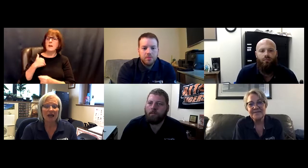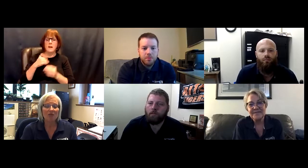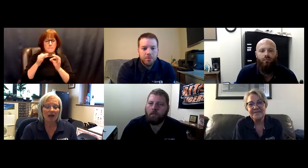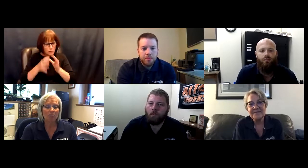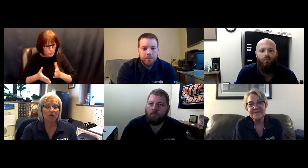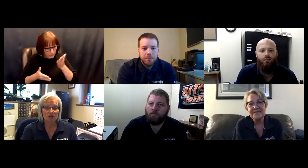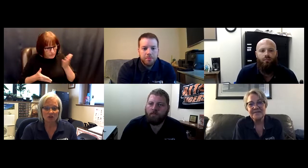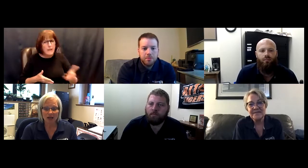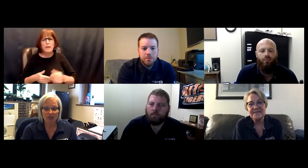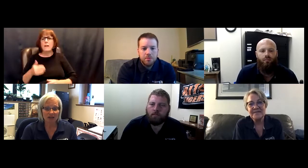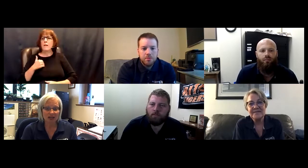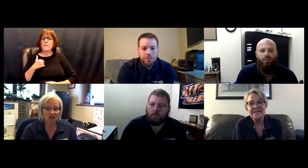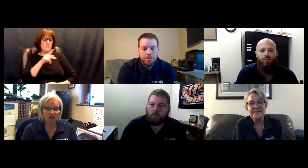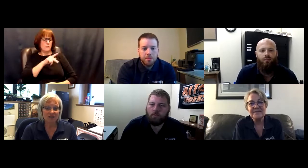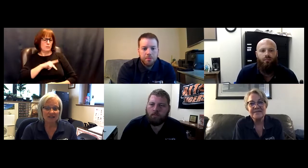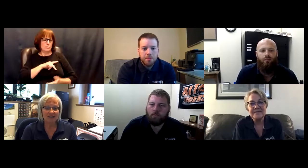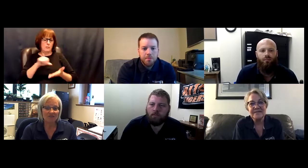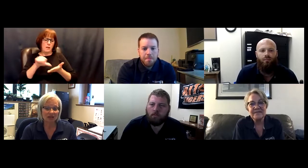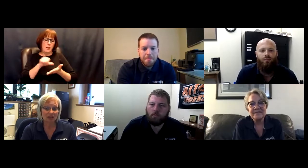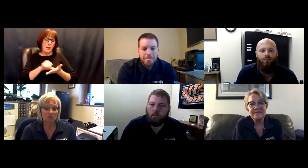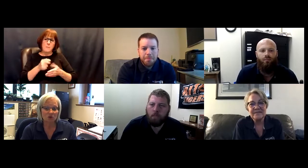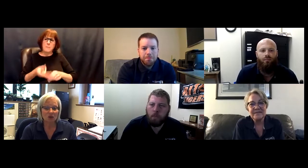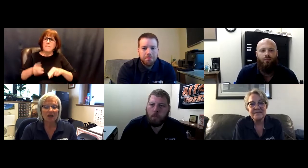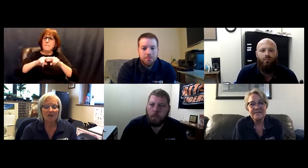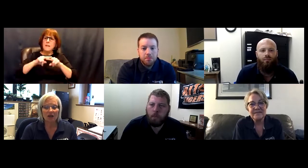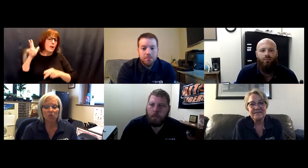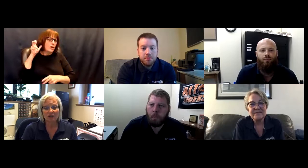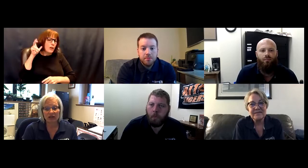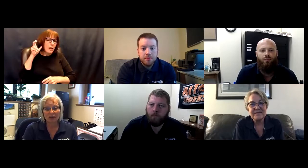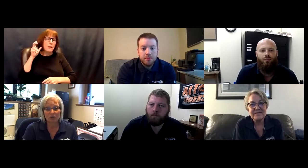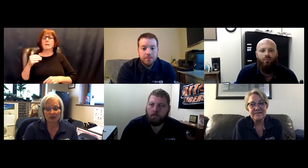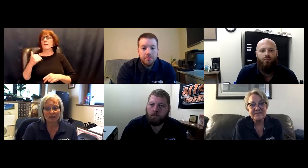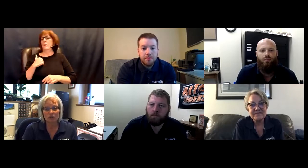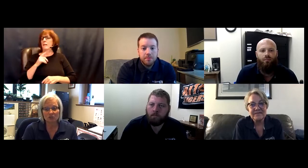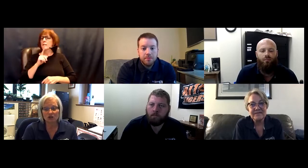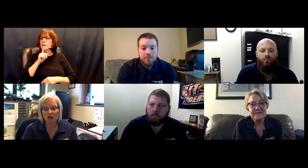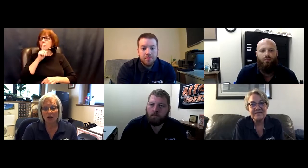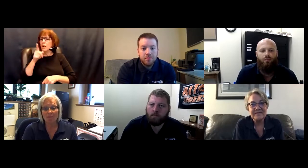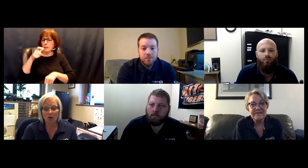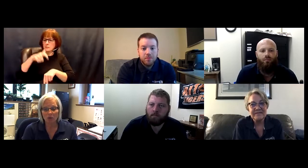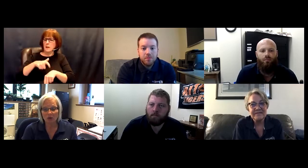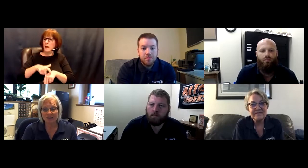they had personal amplification devices available they had real-time transcription on powerpoint